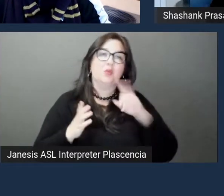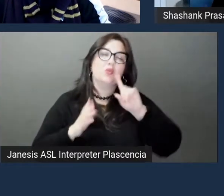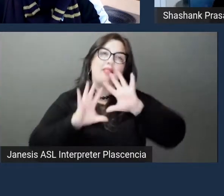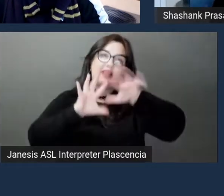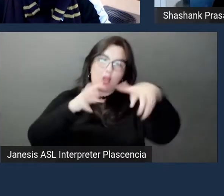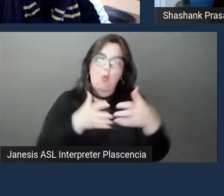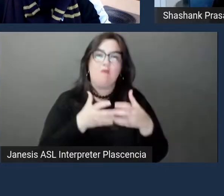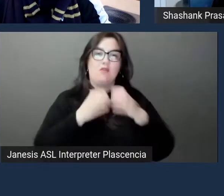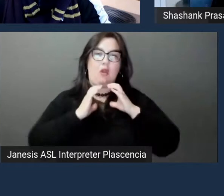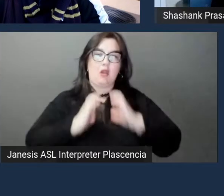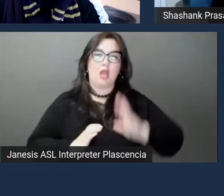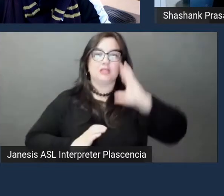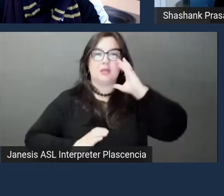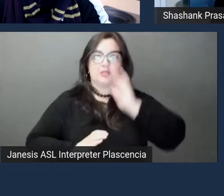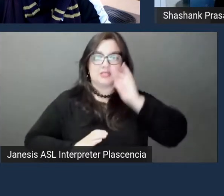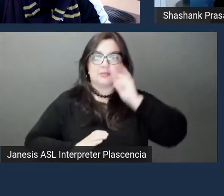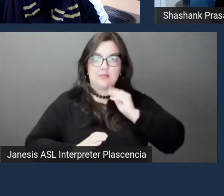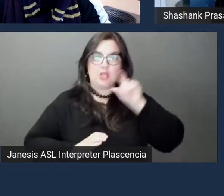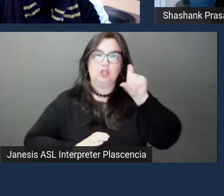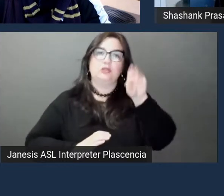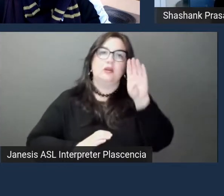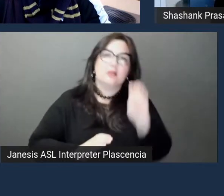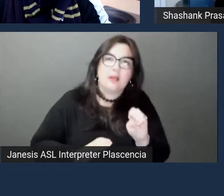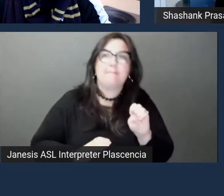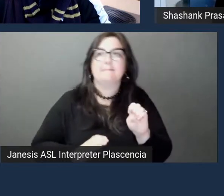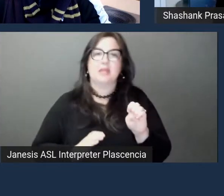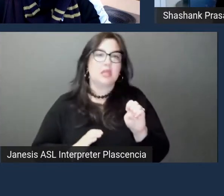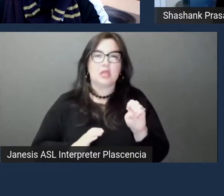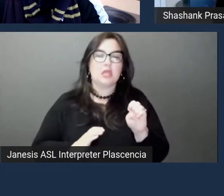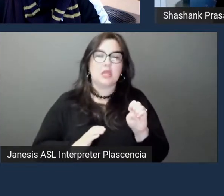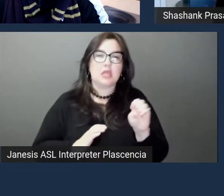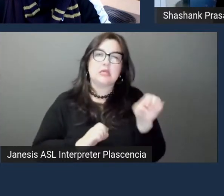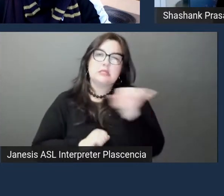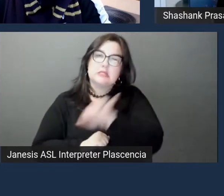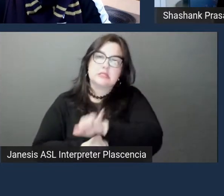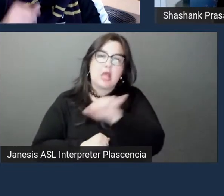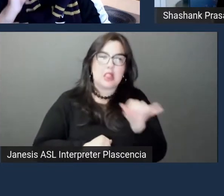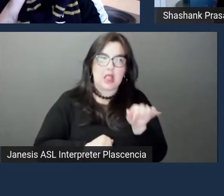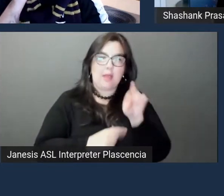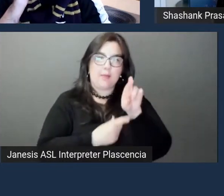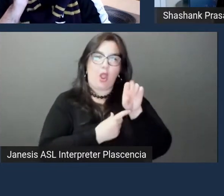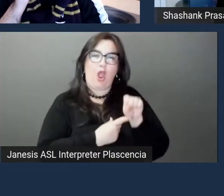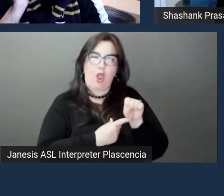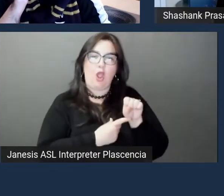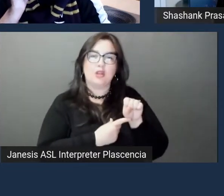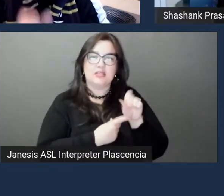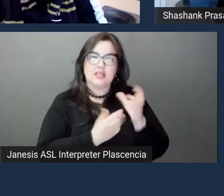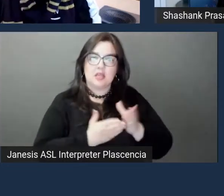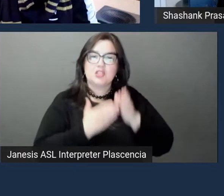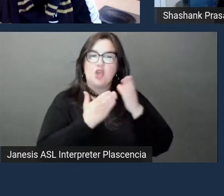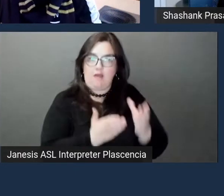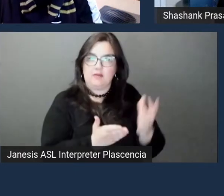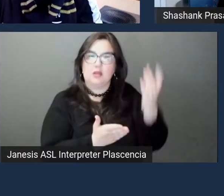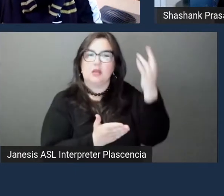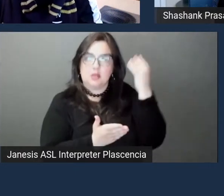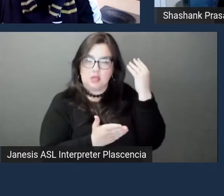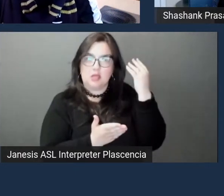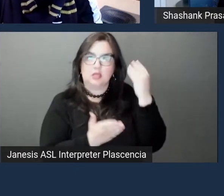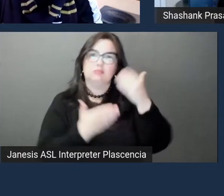should be relatively similar to what RDS softwares used to offer. In general, we believe that most of the customers